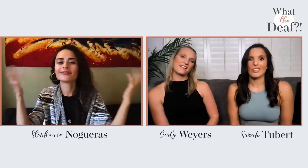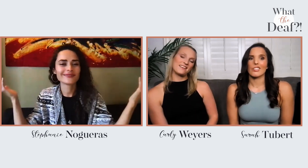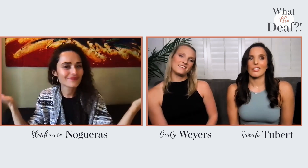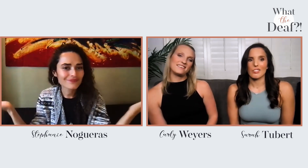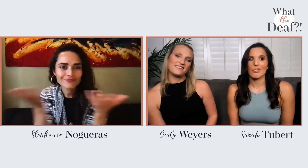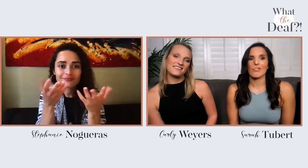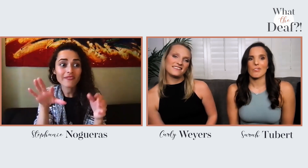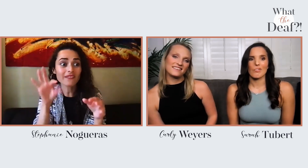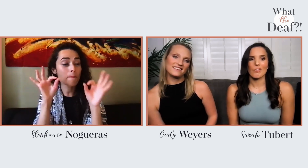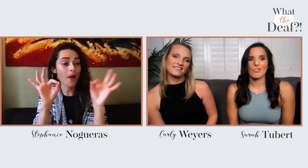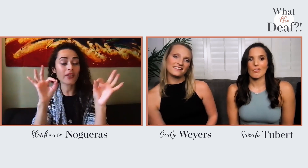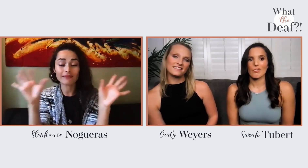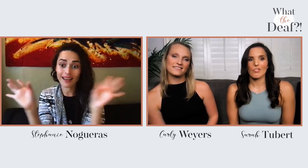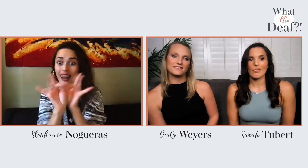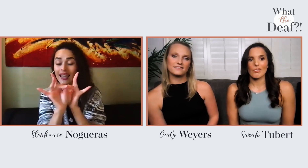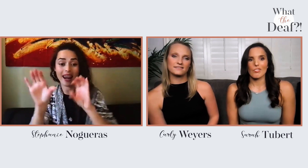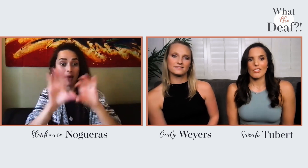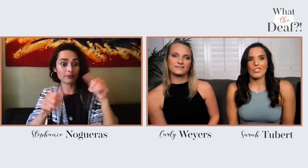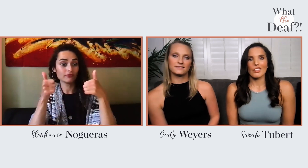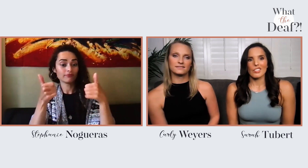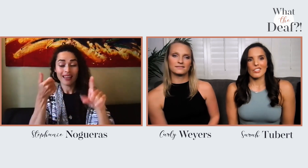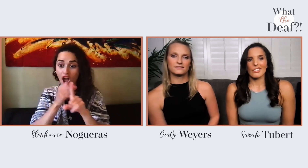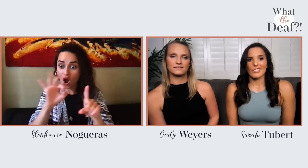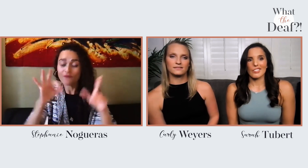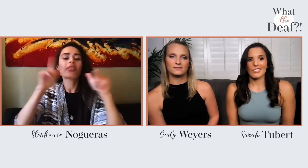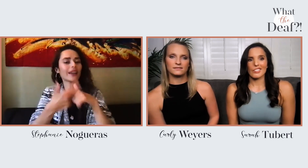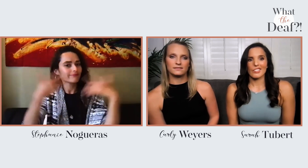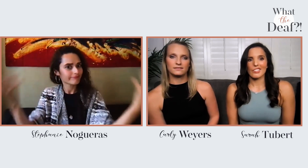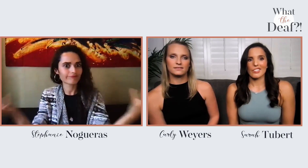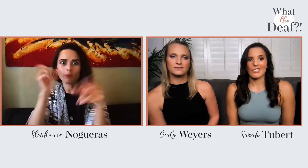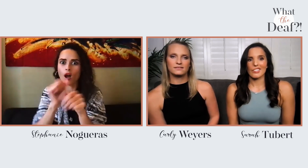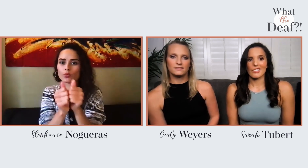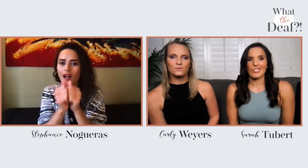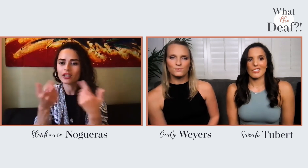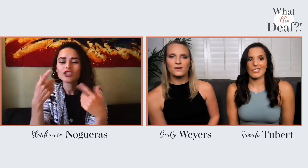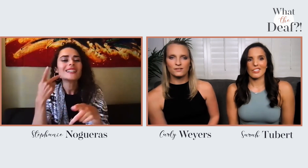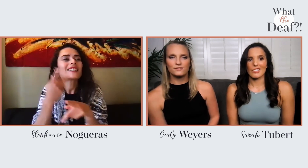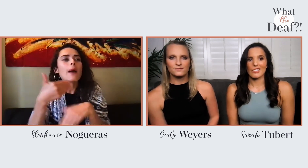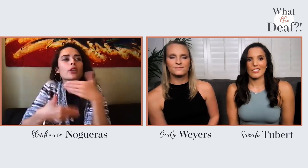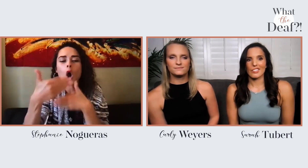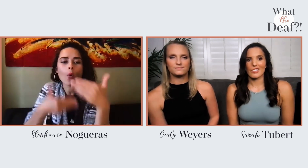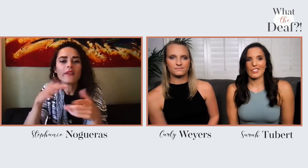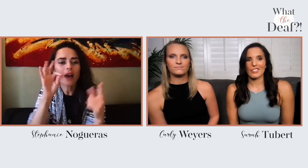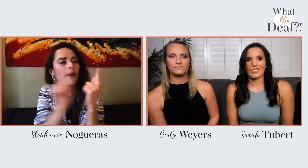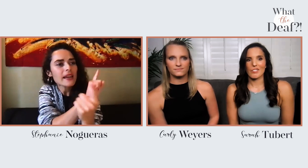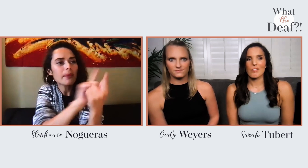Yeah, it's not always gonna be the same, and sometimes, you'll meet people where the chemistry is amazing and working together is awesome,